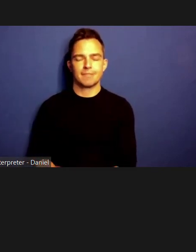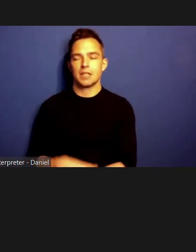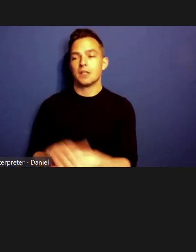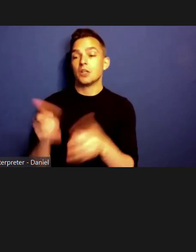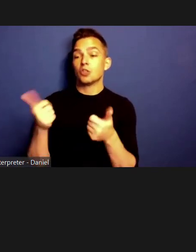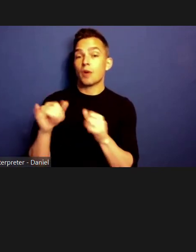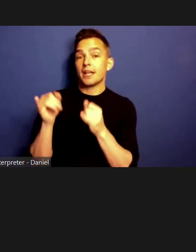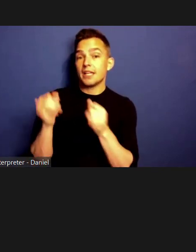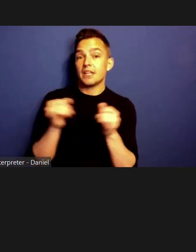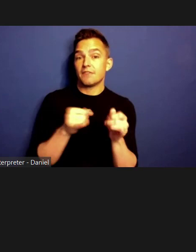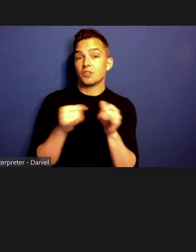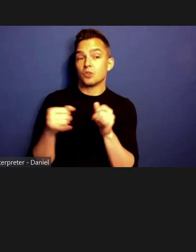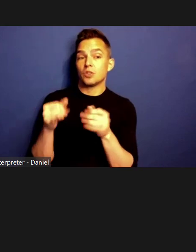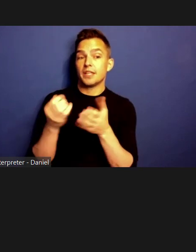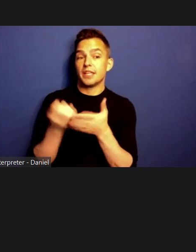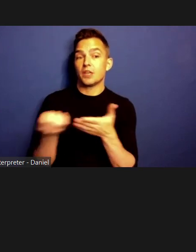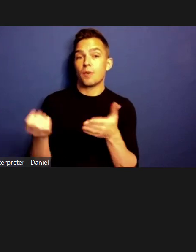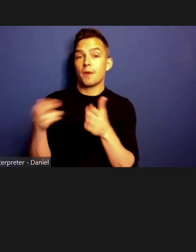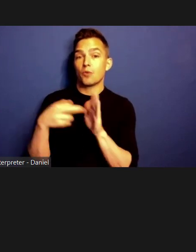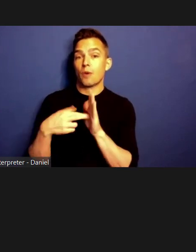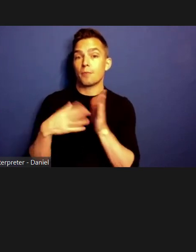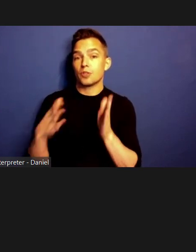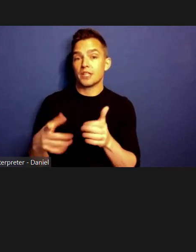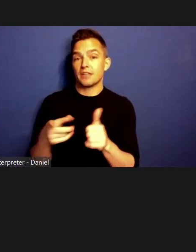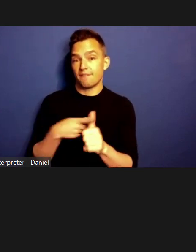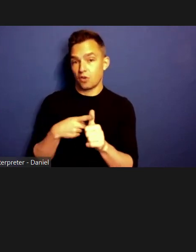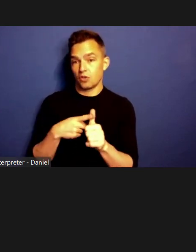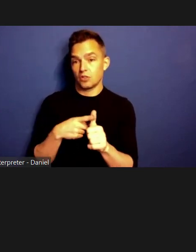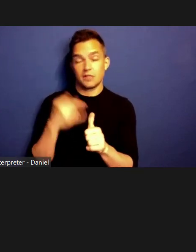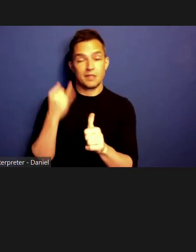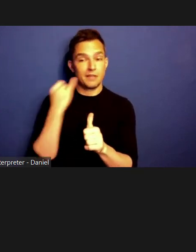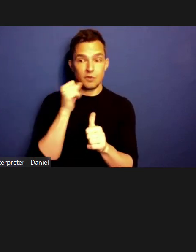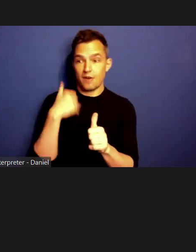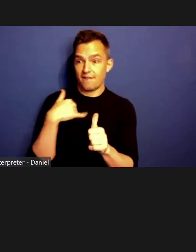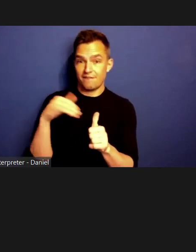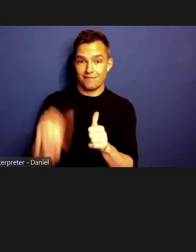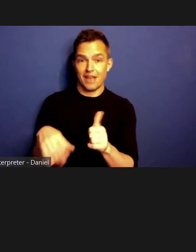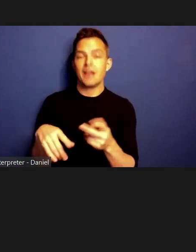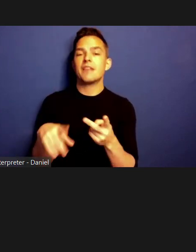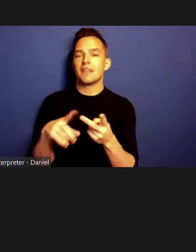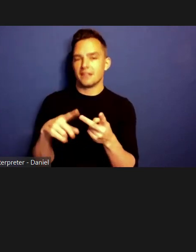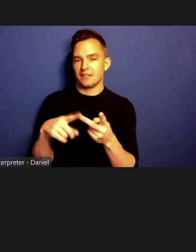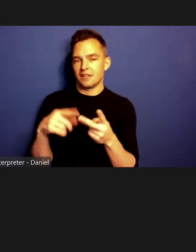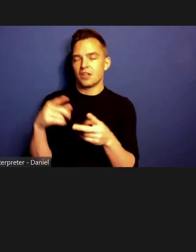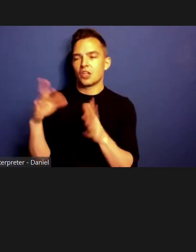have one first, if you don't, I would contact the manufacturer and